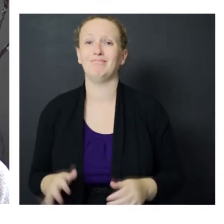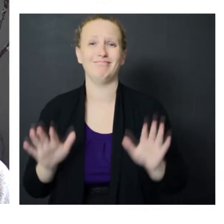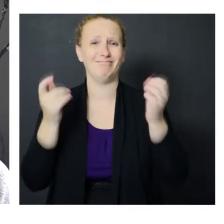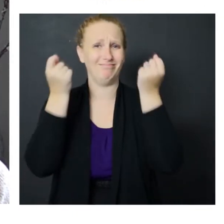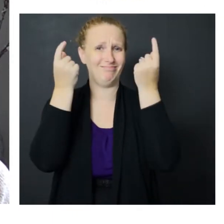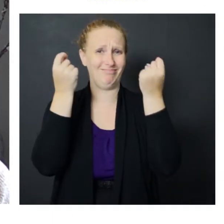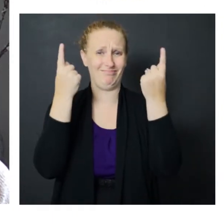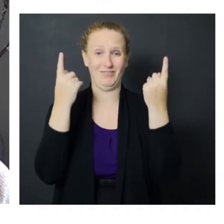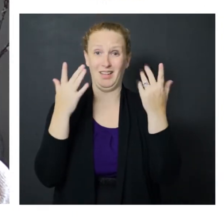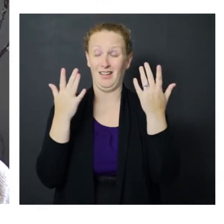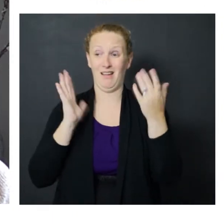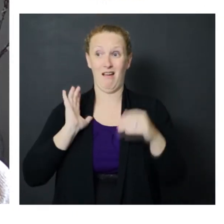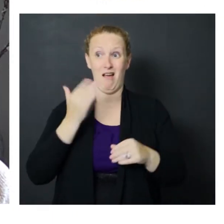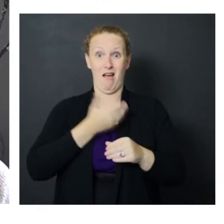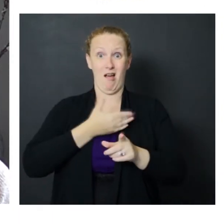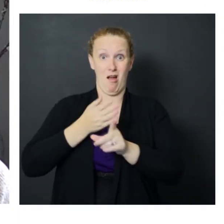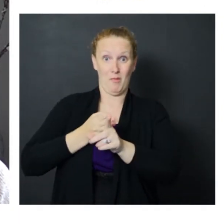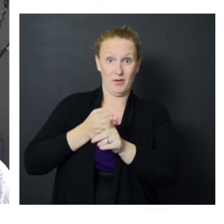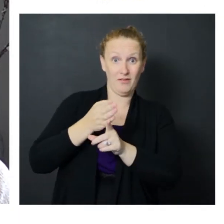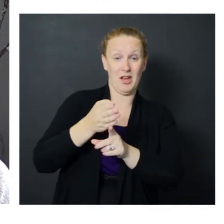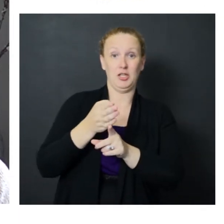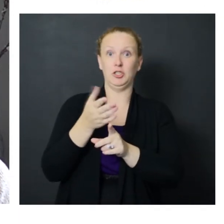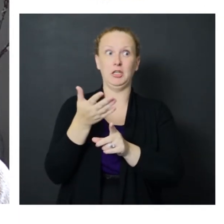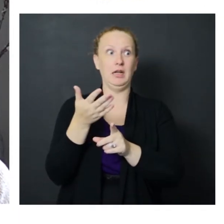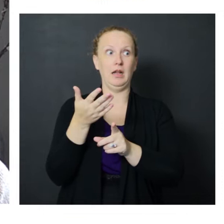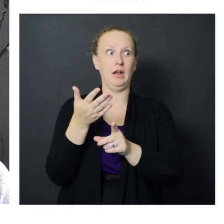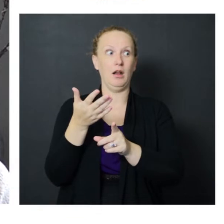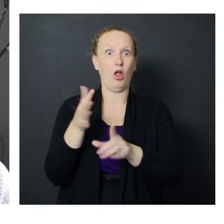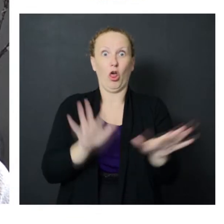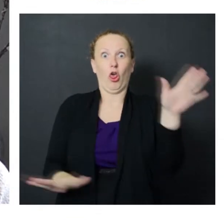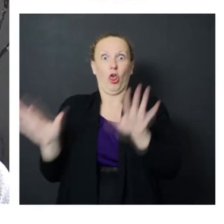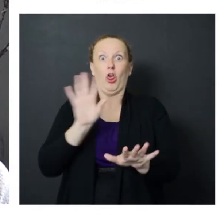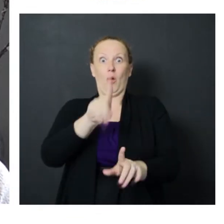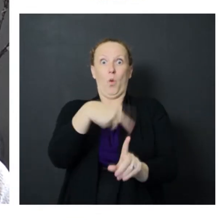whole world, I’m not saying that our profession was any different than anybody else.